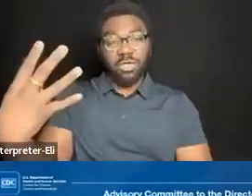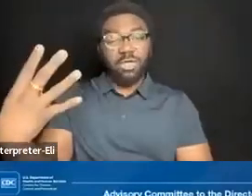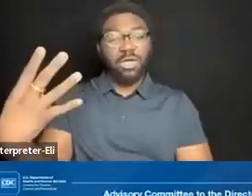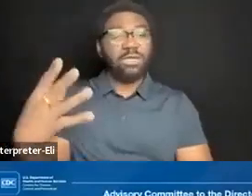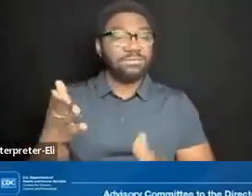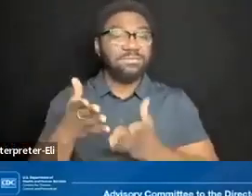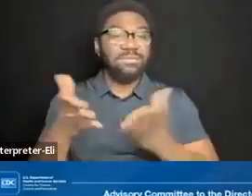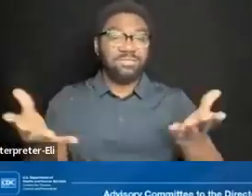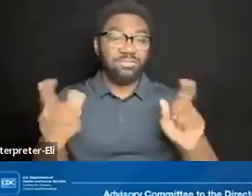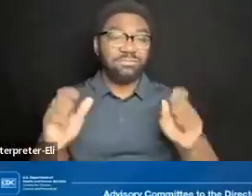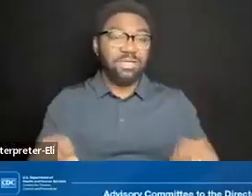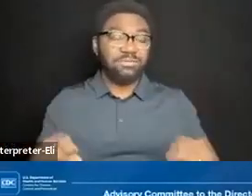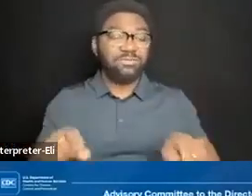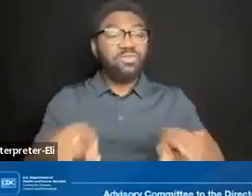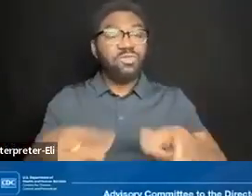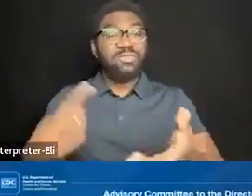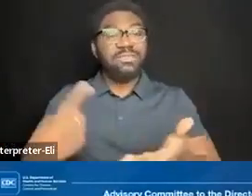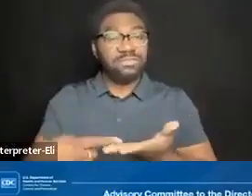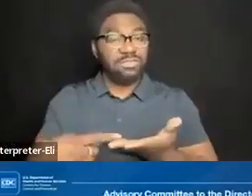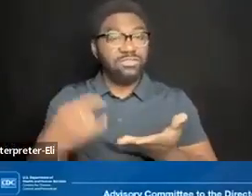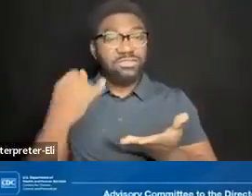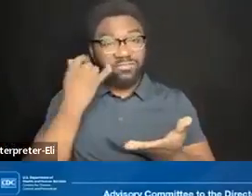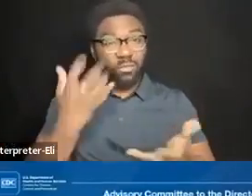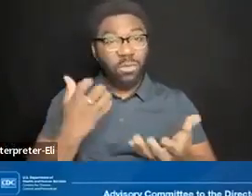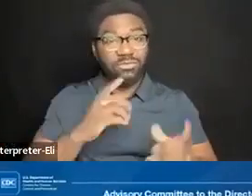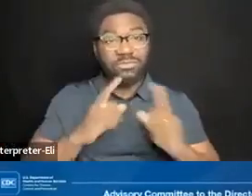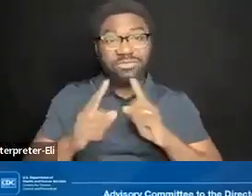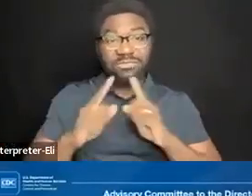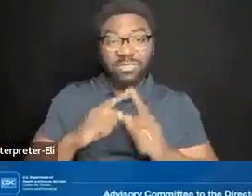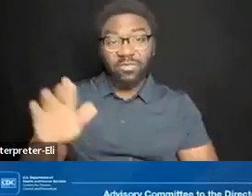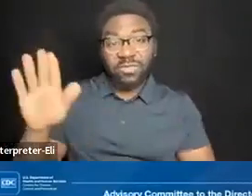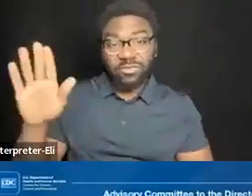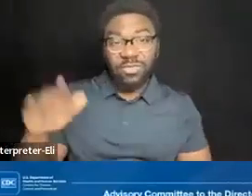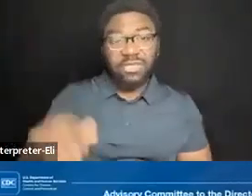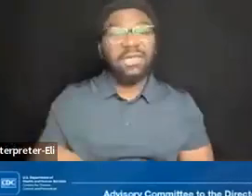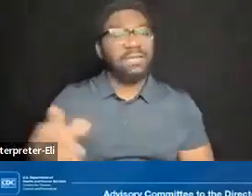And if you want to speak, just use the raise your hand feature, like we've done in the past.